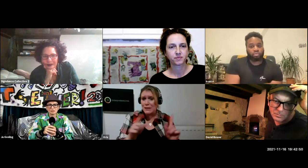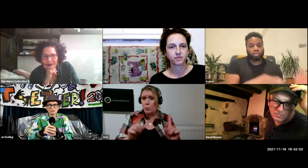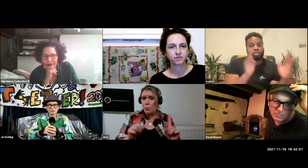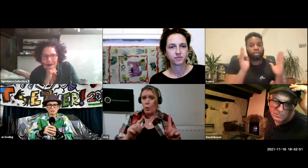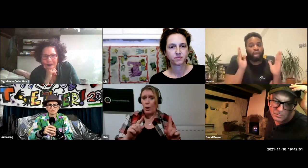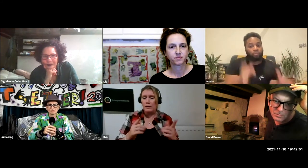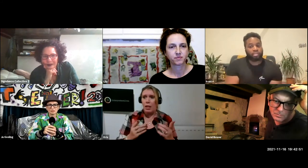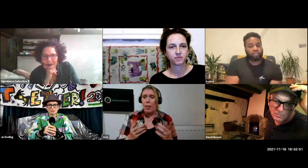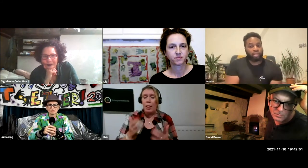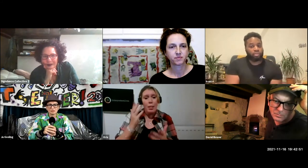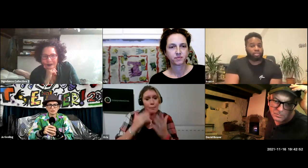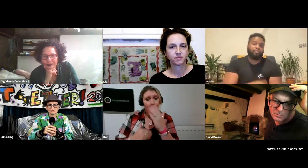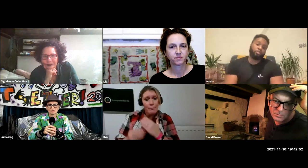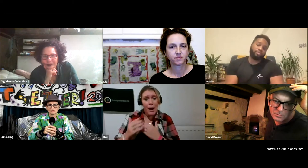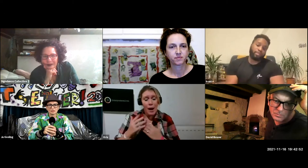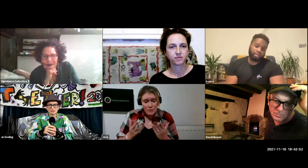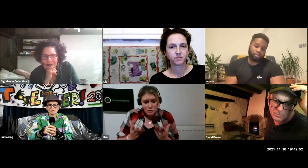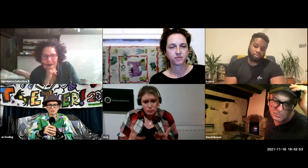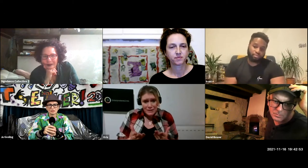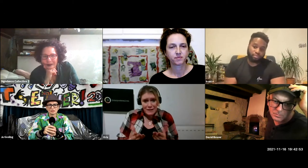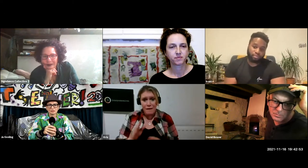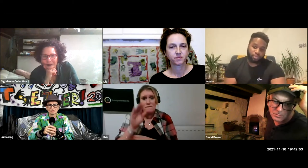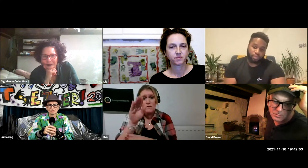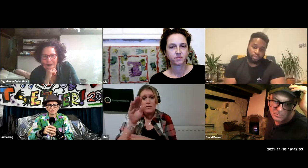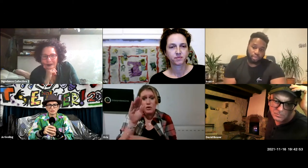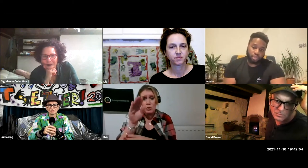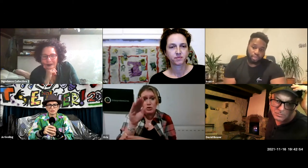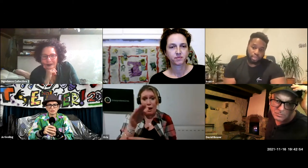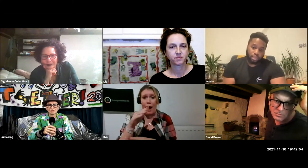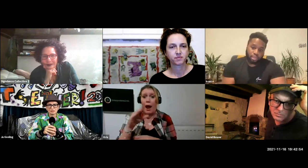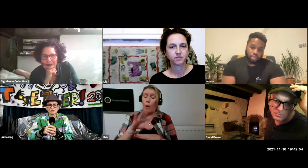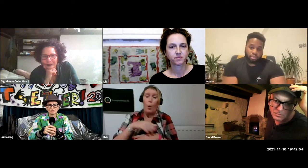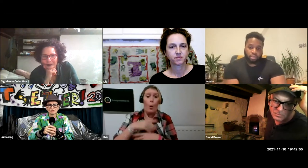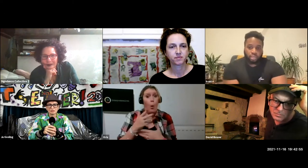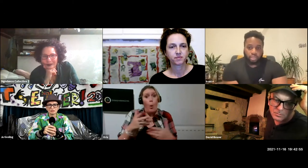So thank you so much.